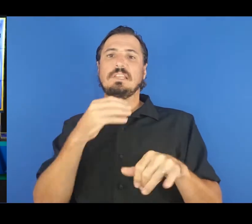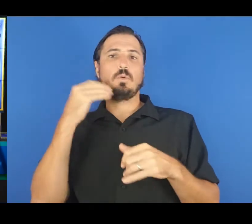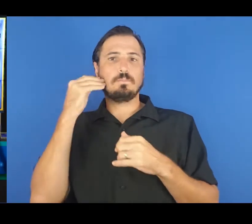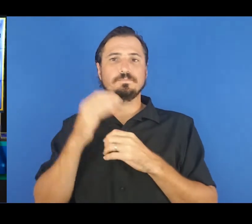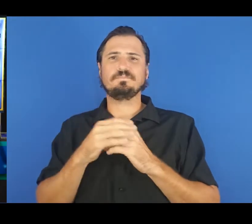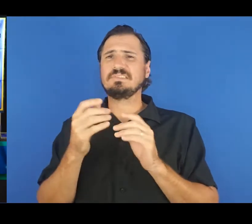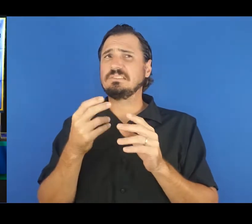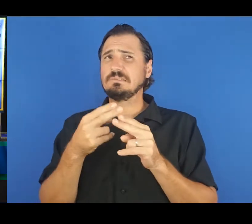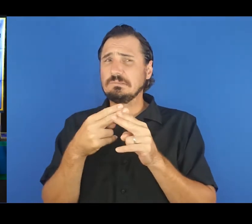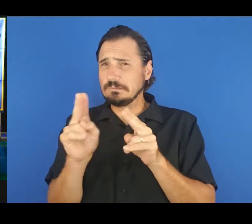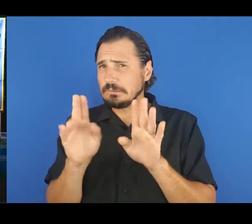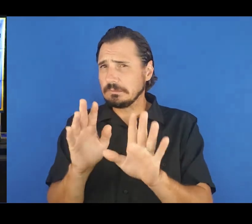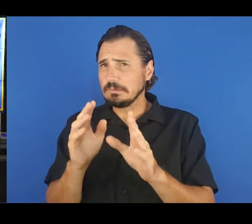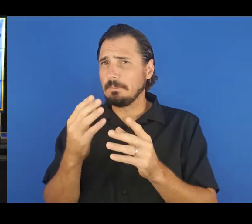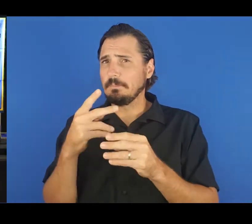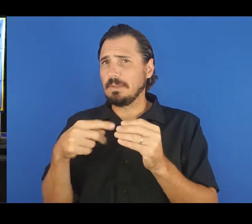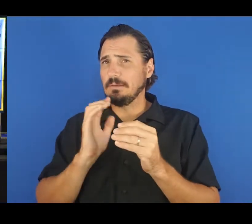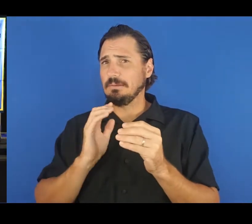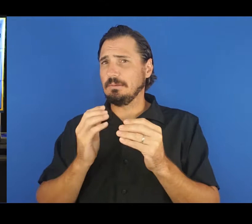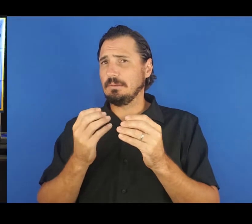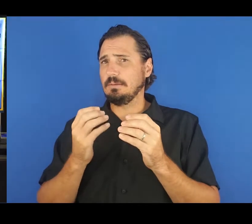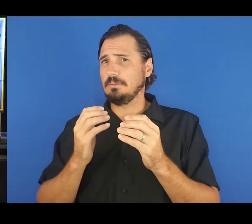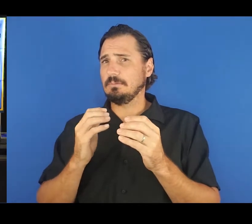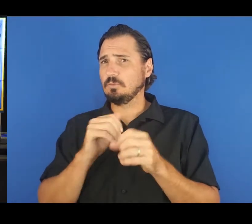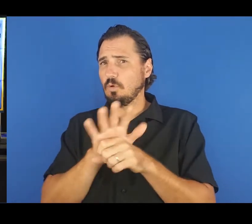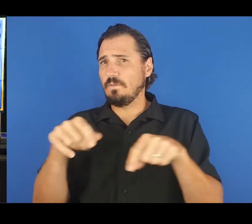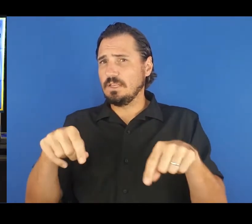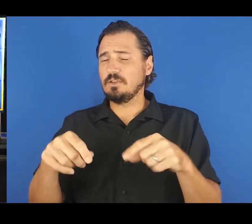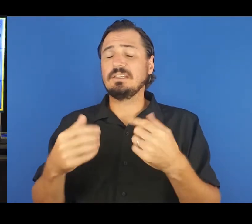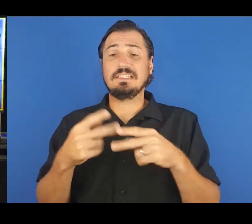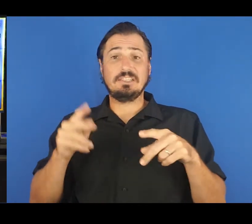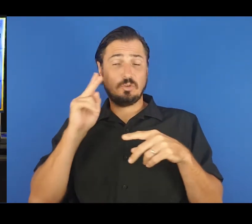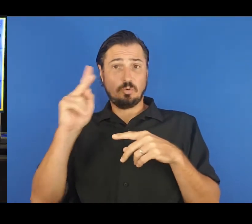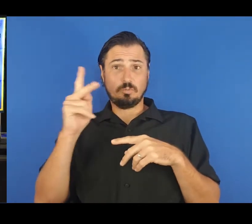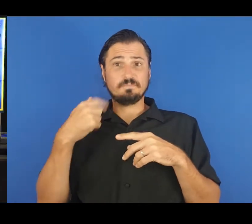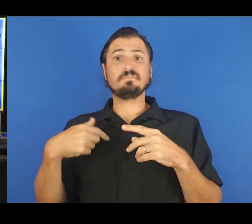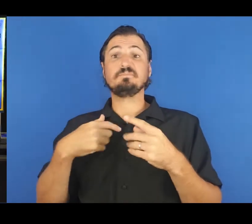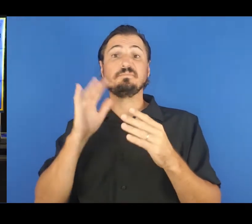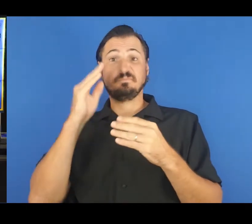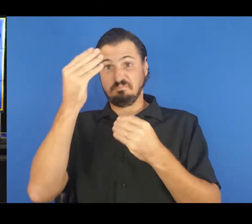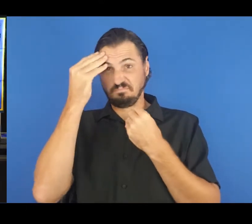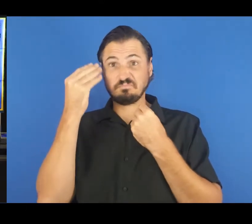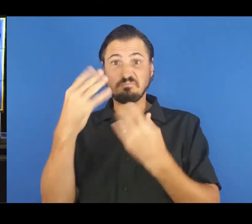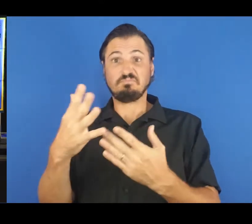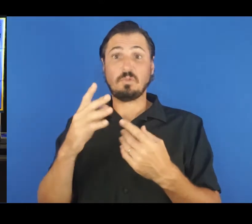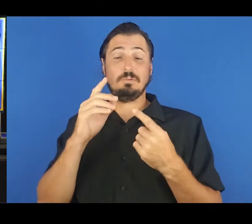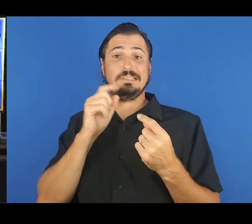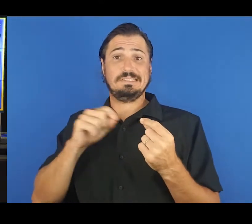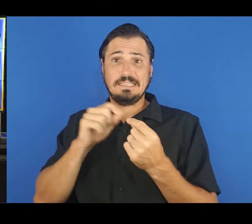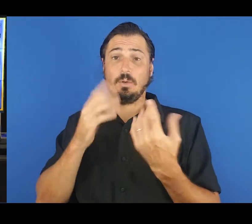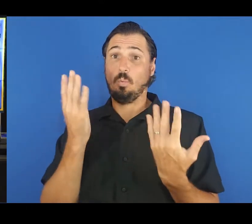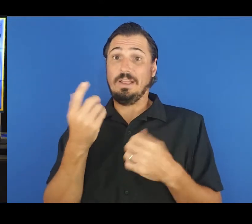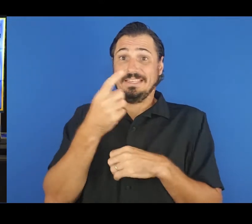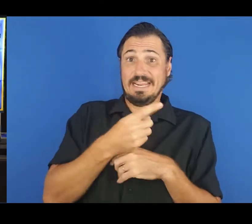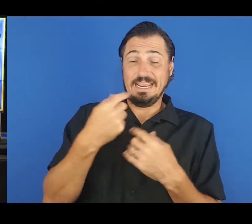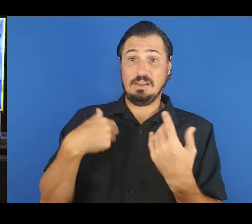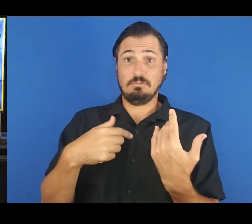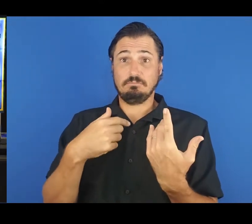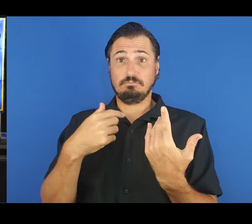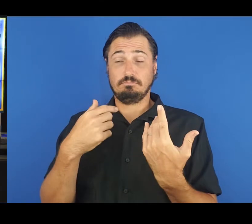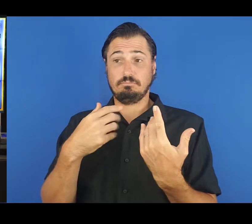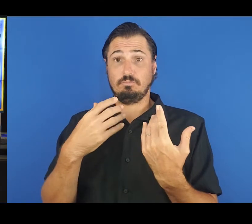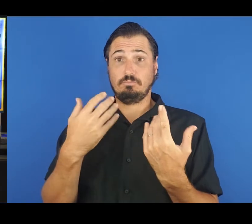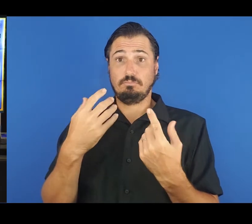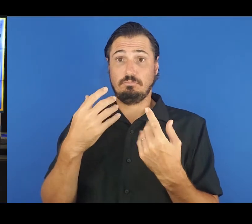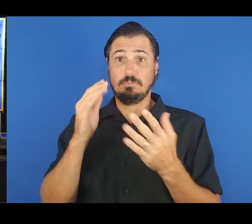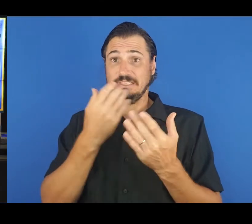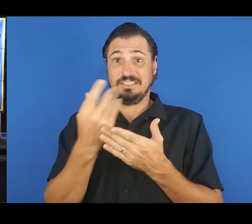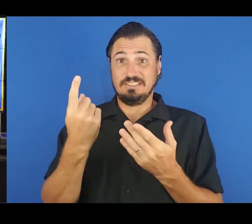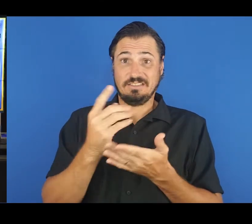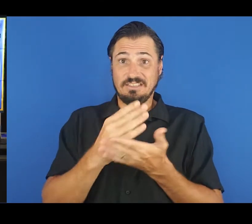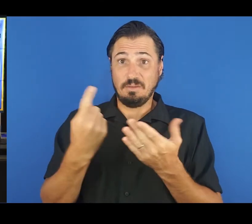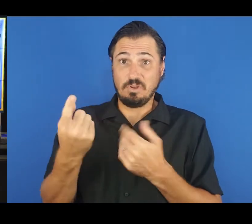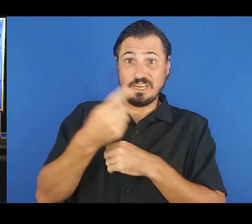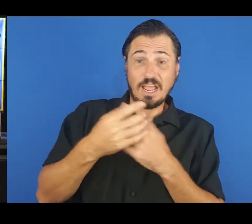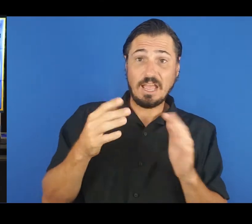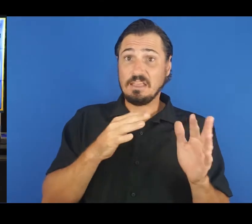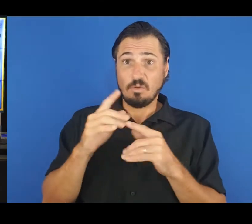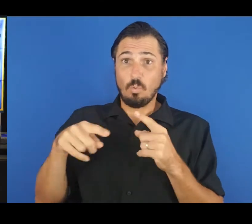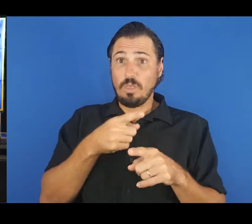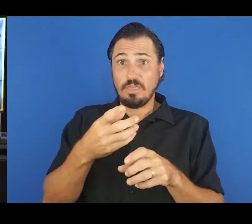A quick note about our case numbers. Here on Kauai, we report our case numbers and fatalities in real time, as soon as we confirm the information. The State DOH reports those numbers a day